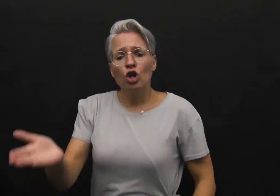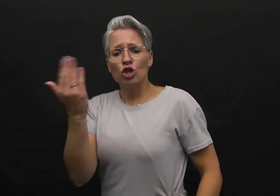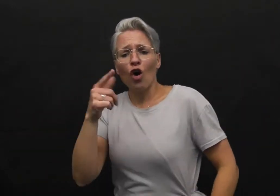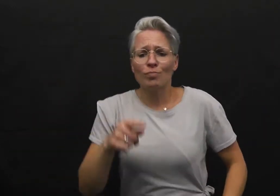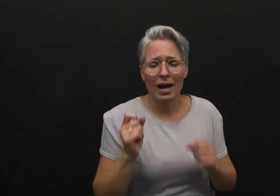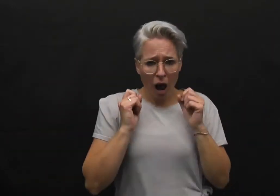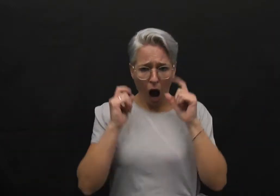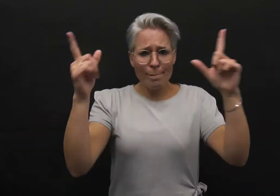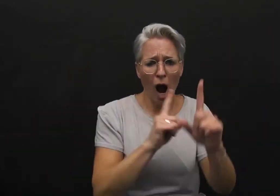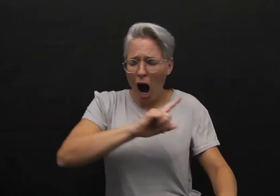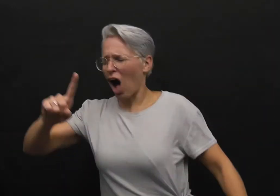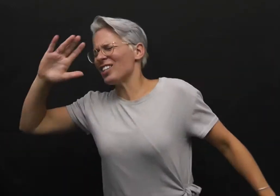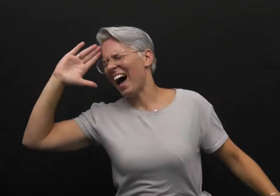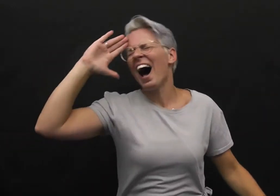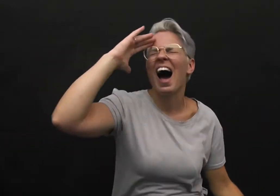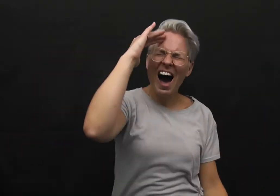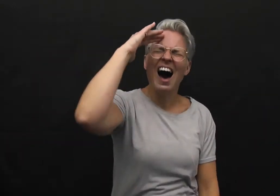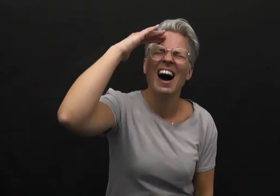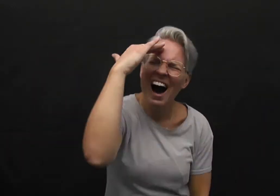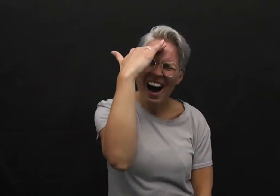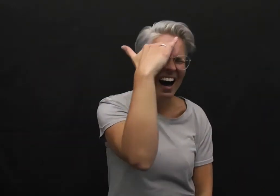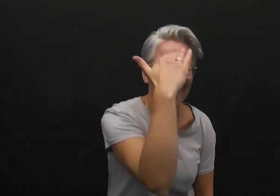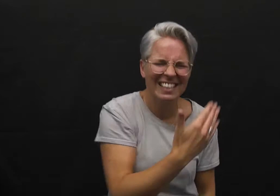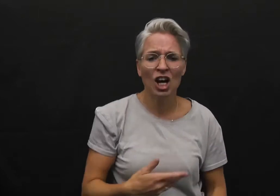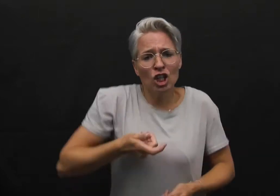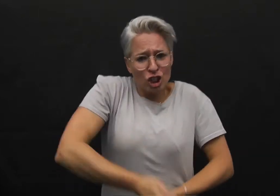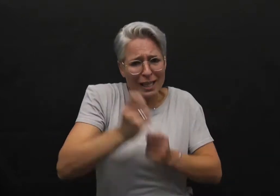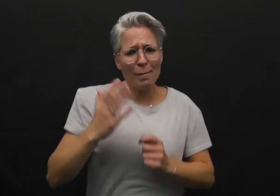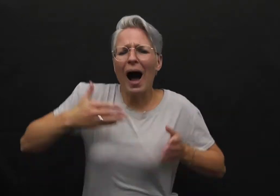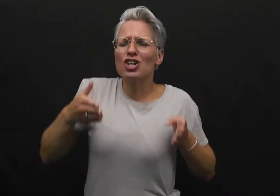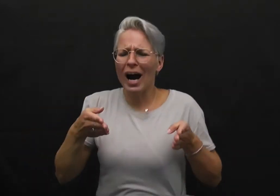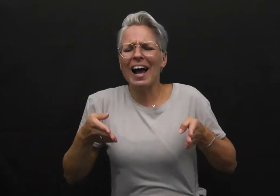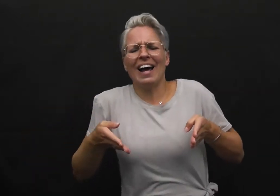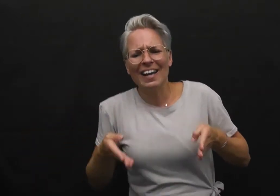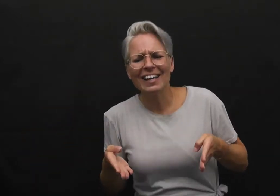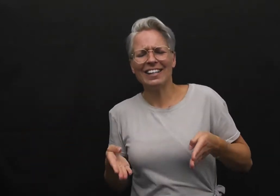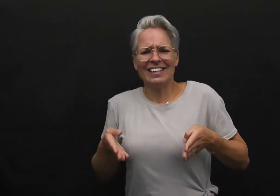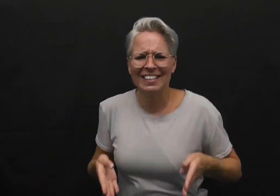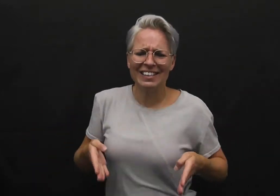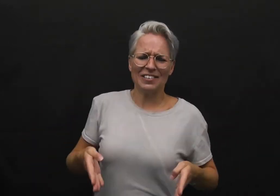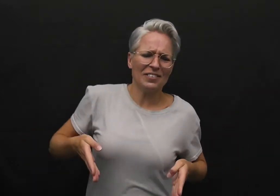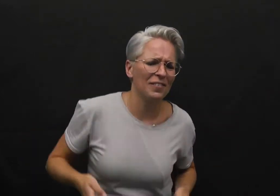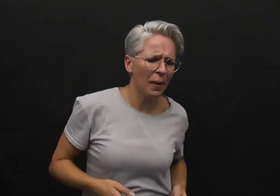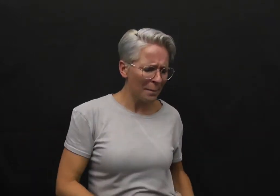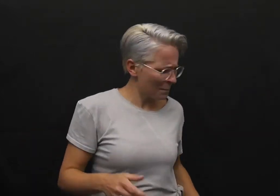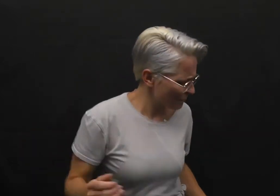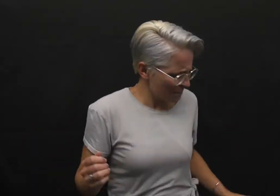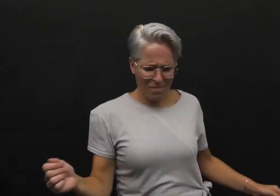You've been out all night Diggin' my grave